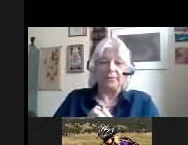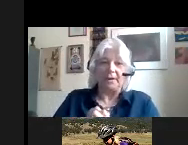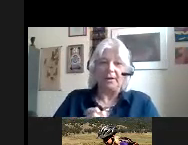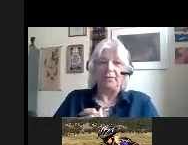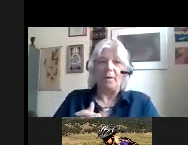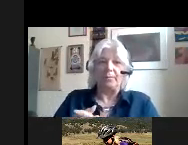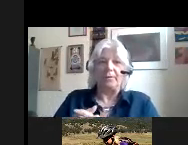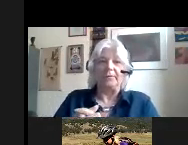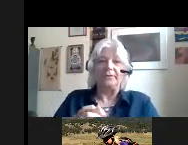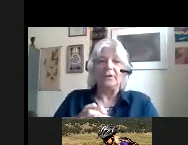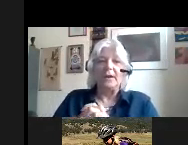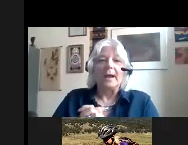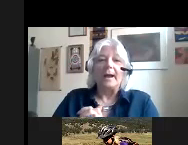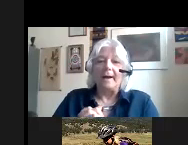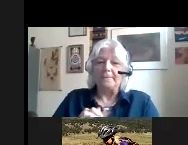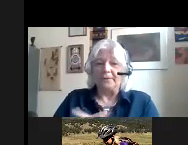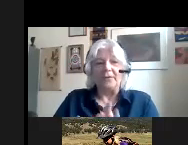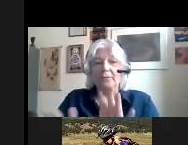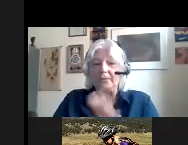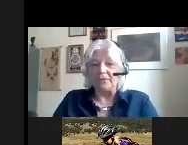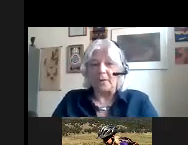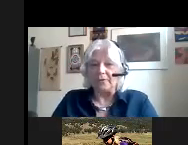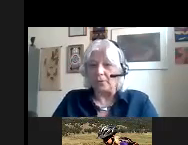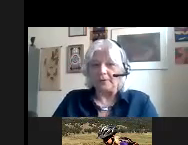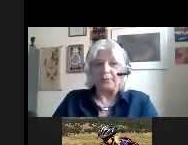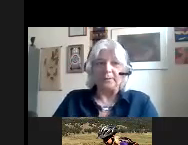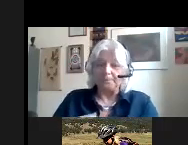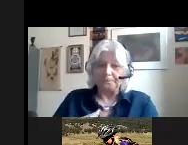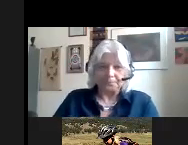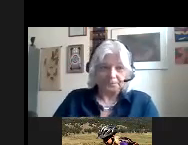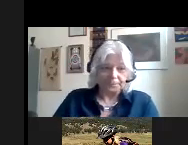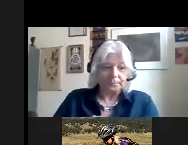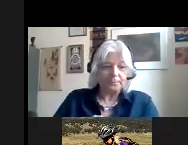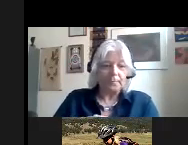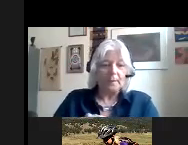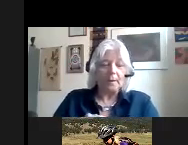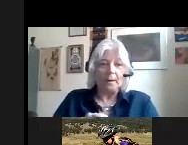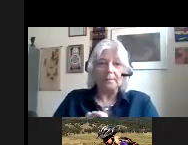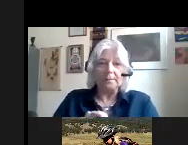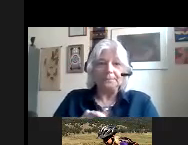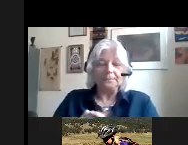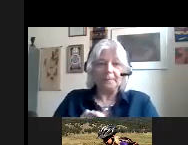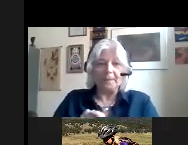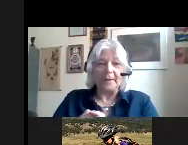understanding of white privilege. There's several reasons why I chose this one, but